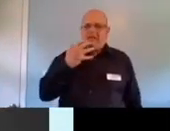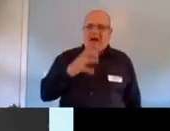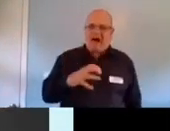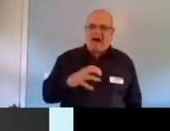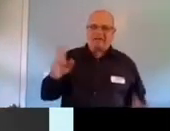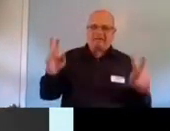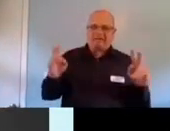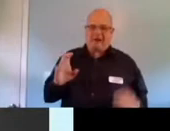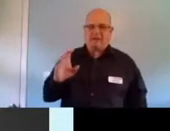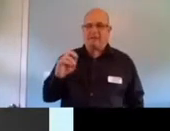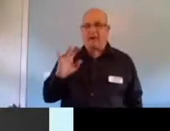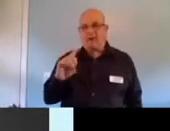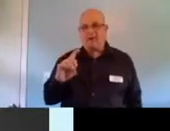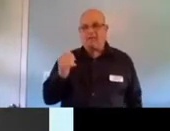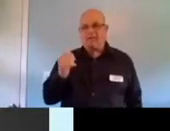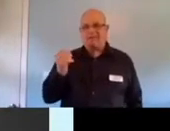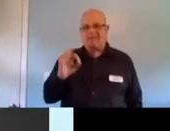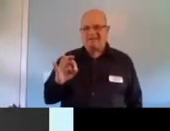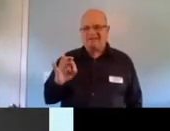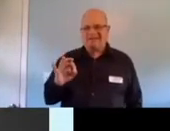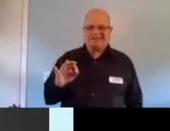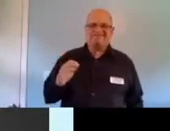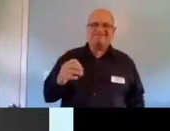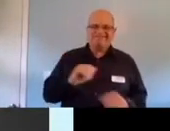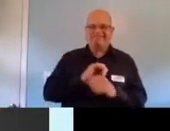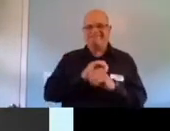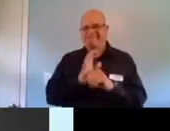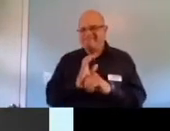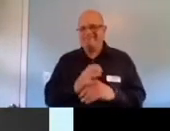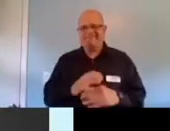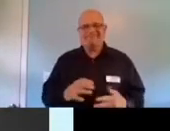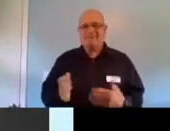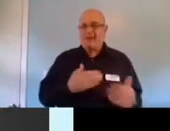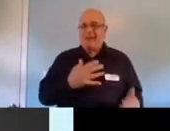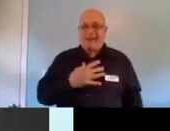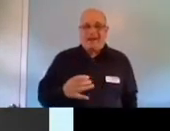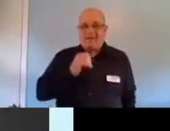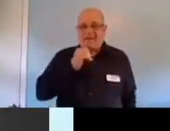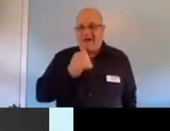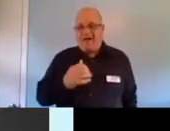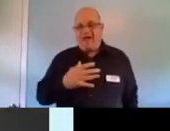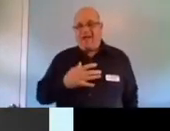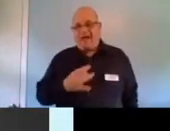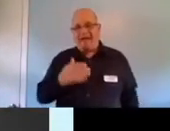of the day on everybody's minds, whether we like it or not, accessibilities in the age